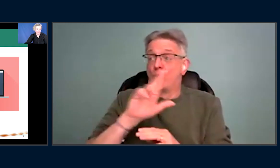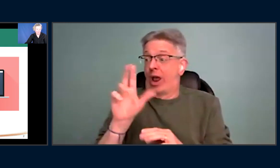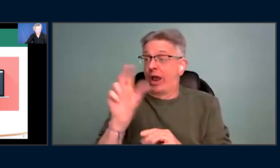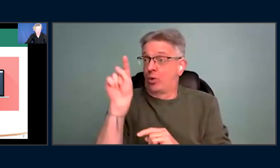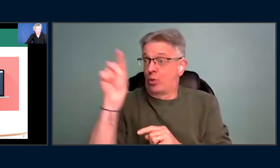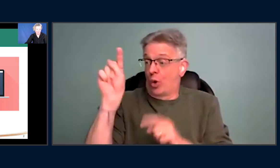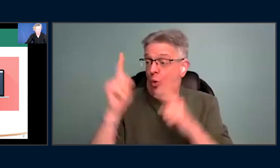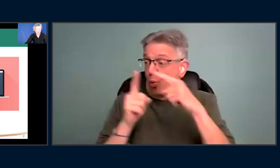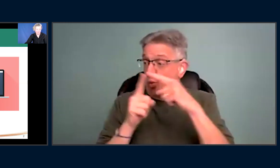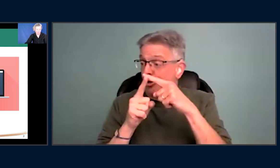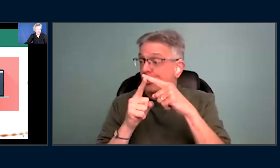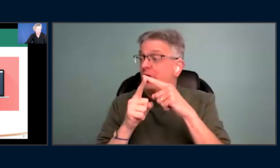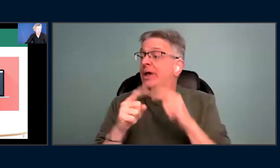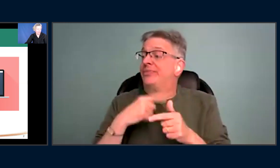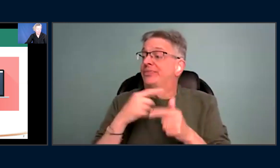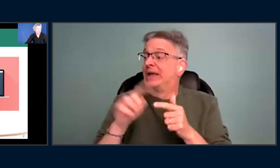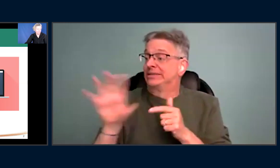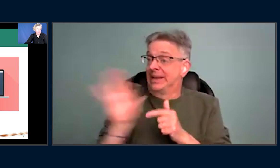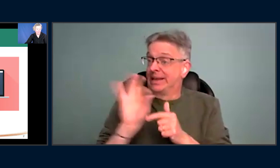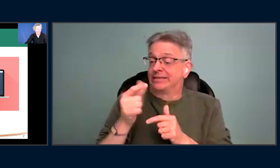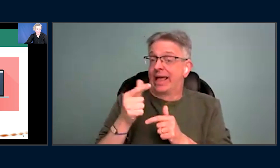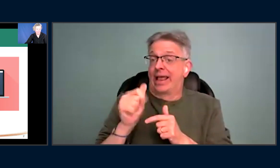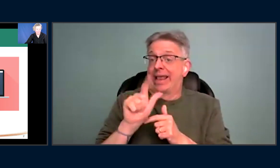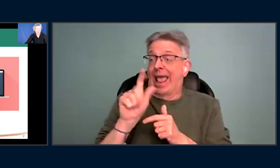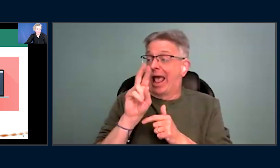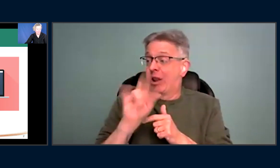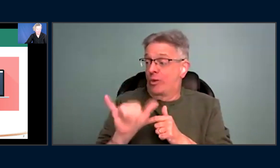in the top right hand corner, and then select